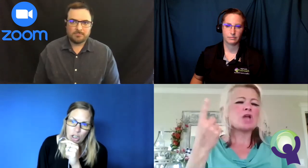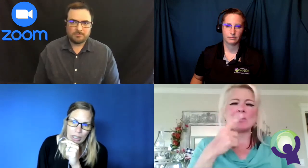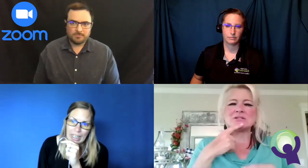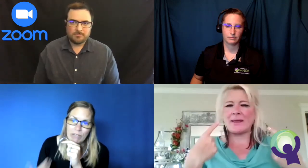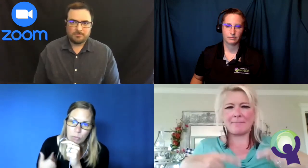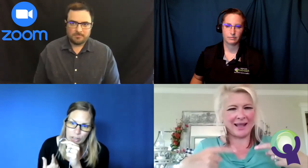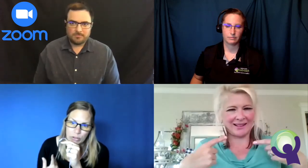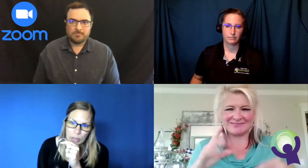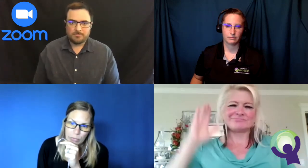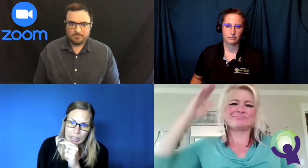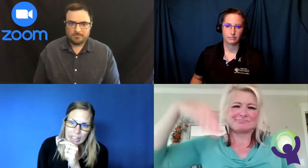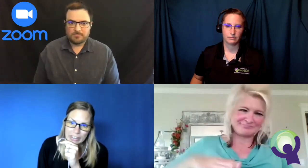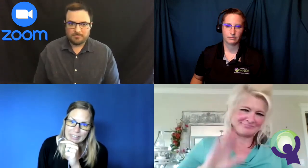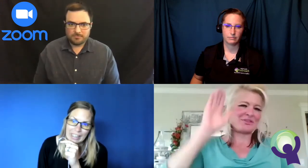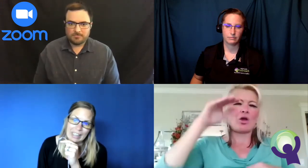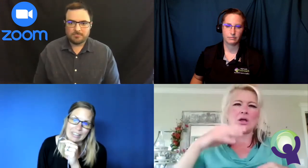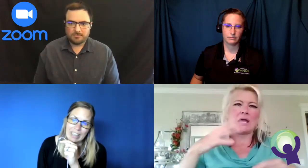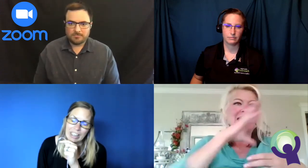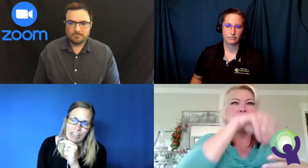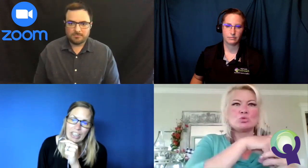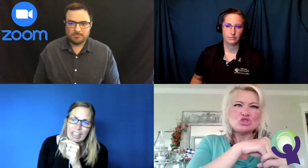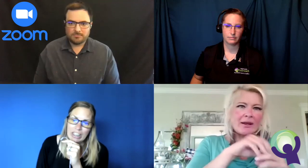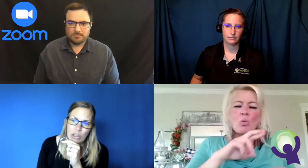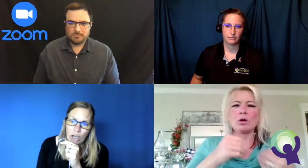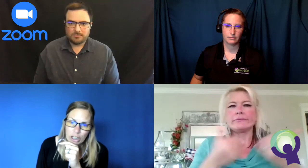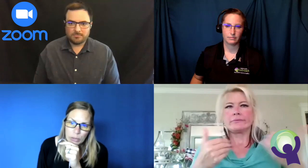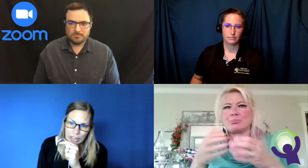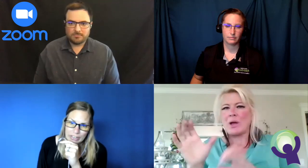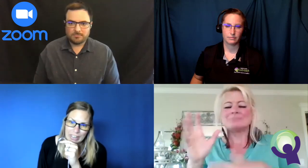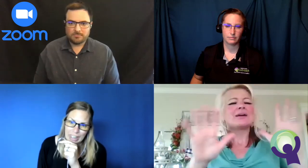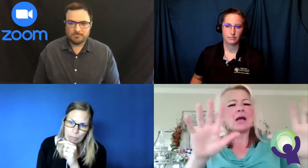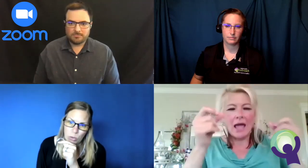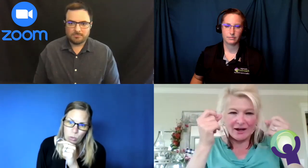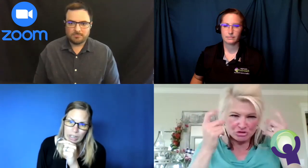I've worked for 23 years and instead of arguing all the time or...